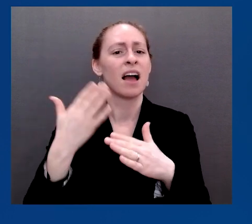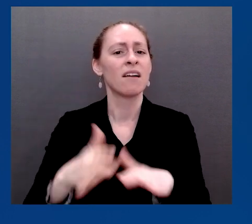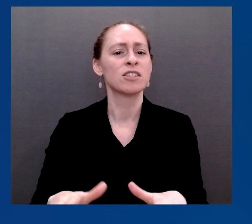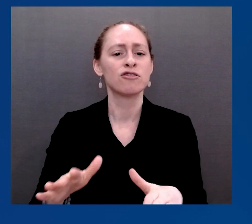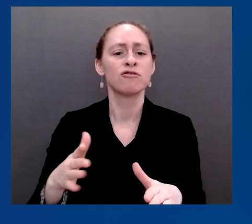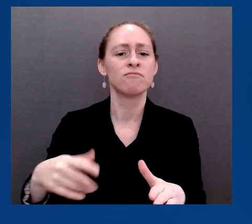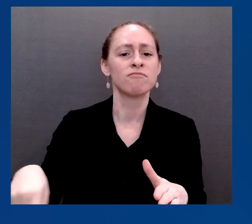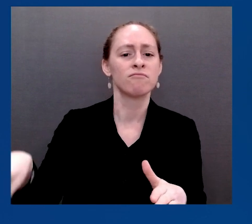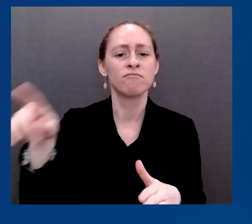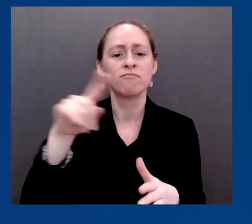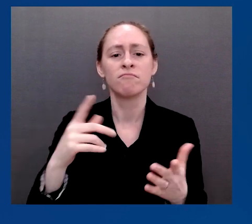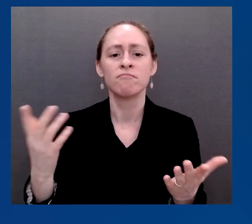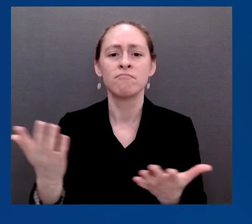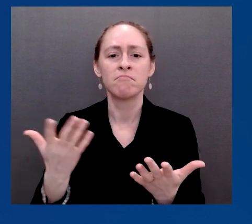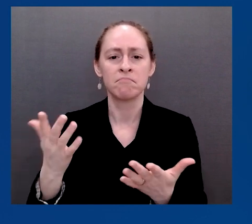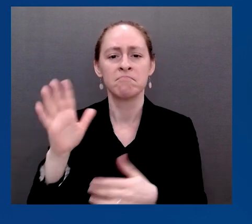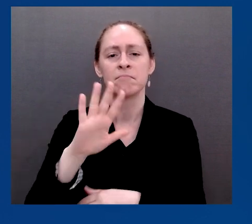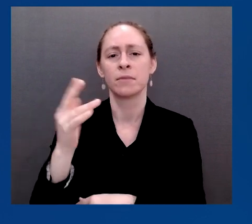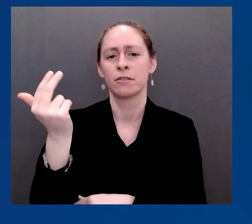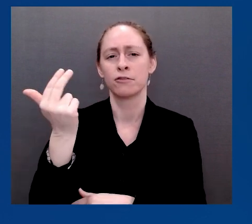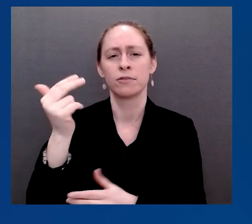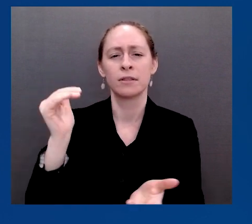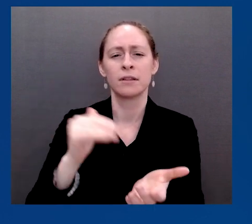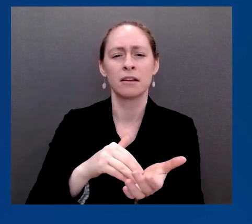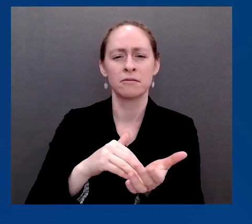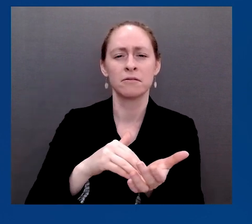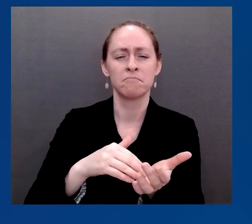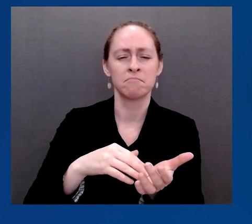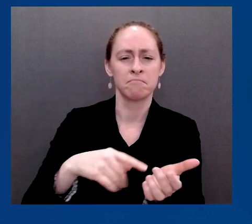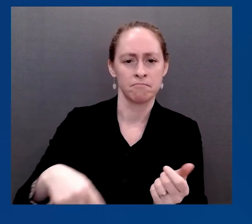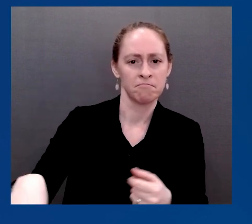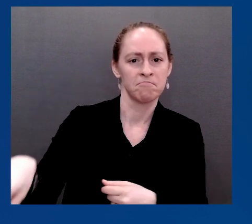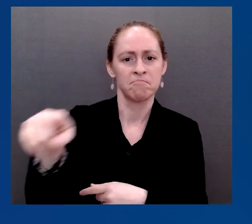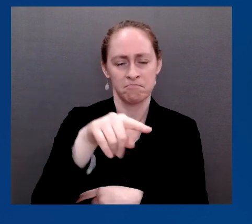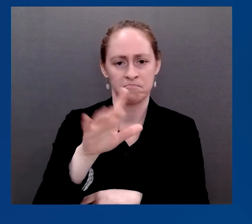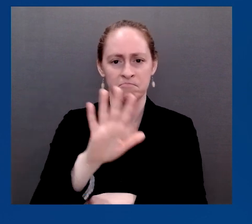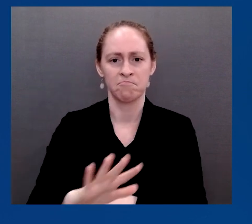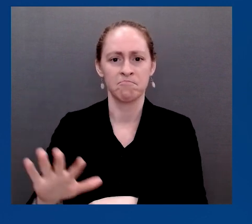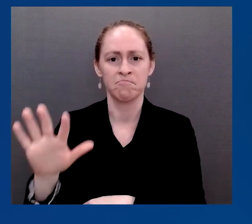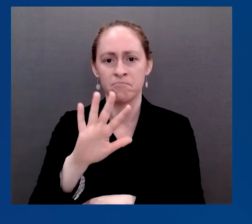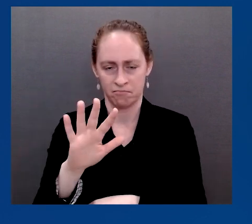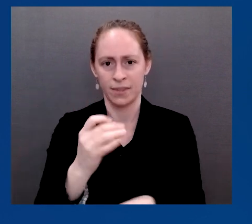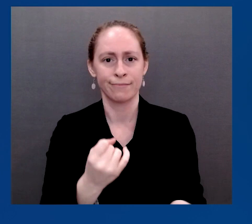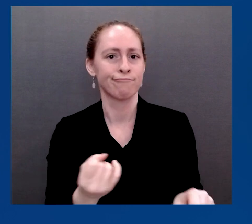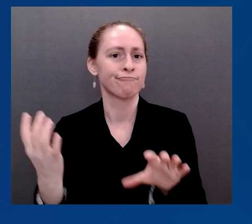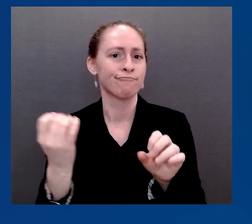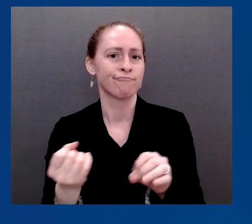a decrease of about 25 percent over the previous period. And the seven-day average of daily deaths